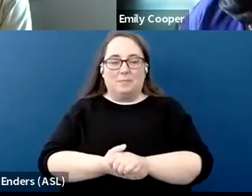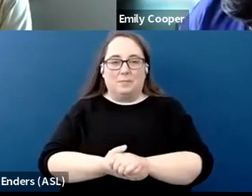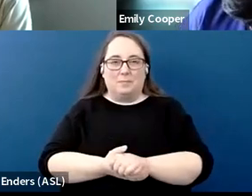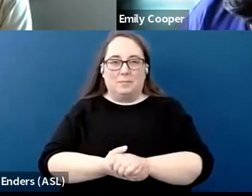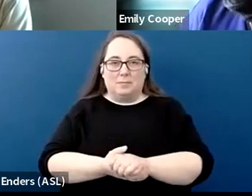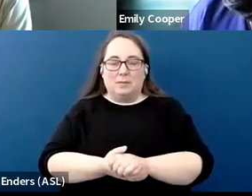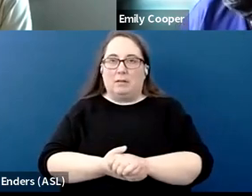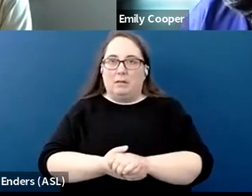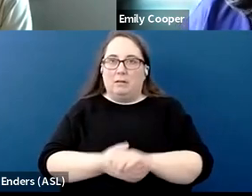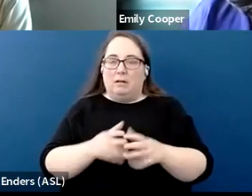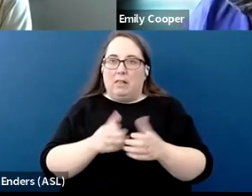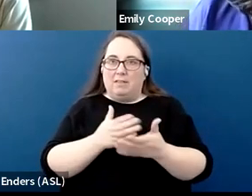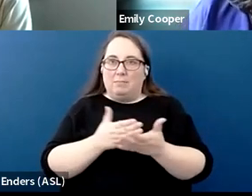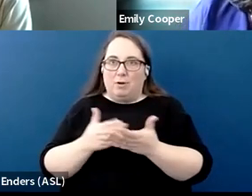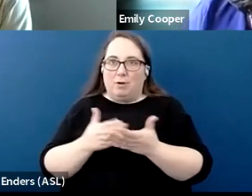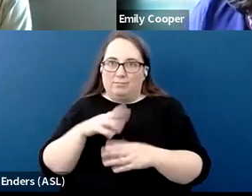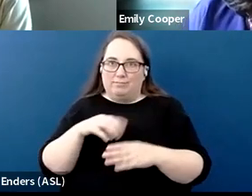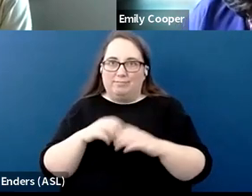hard time finding places to rent.